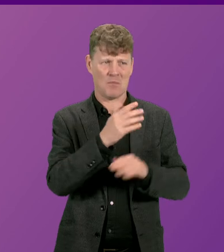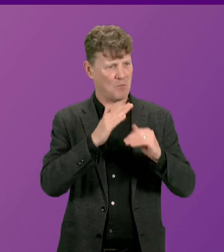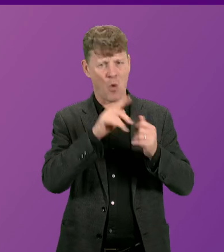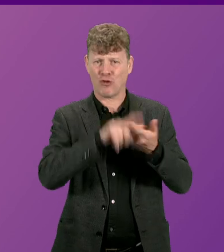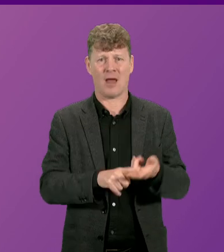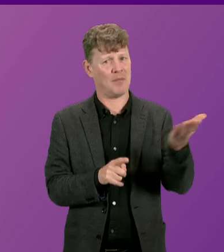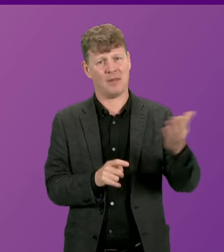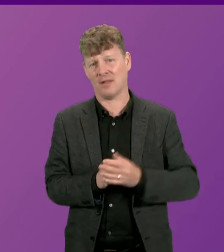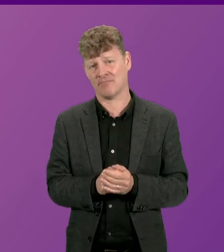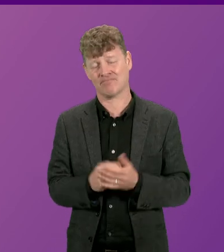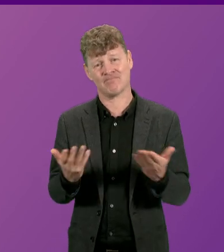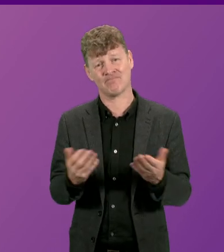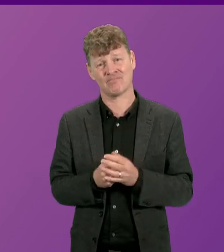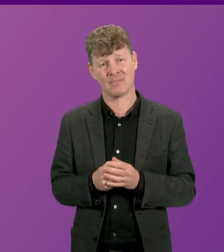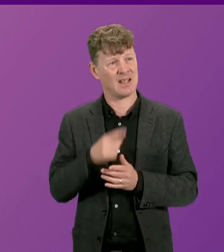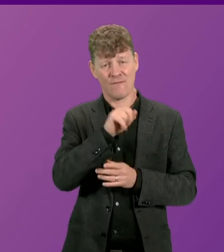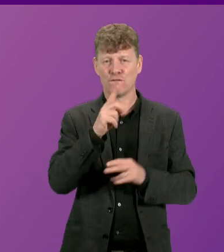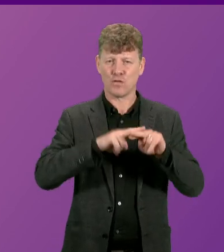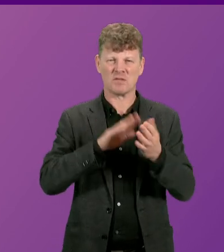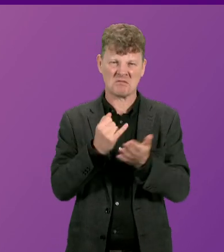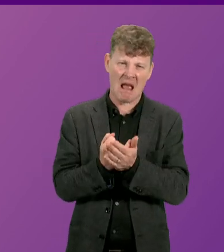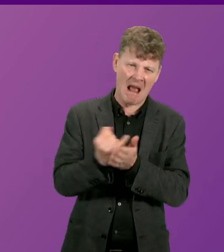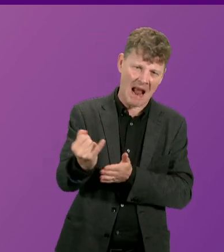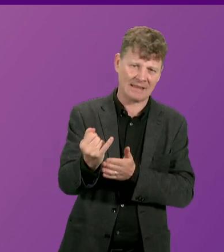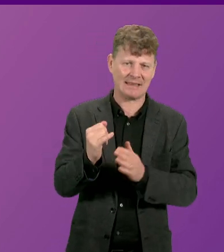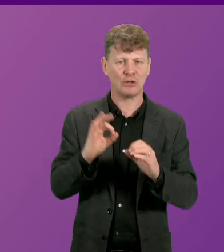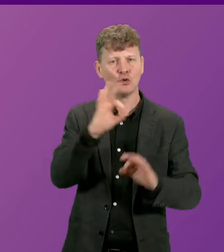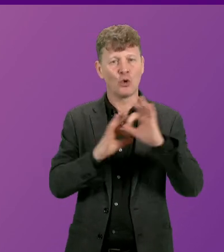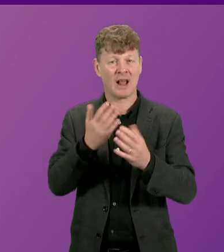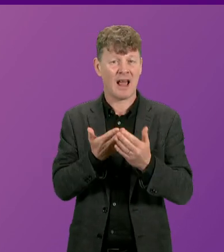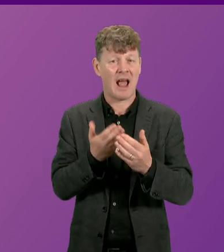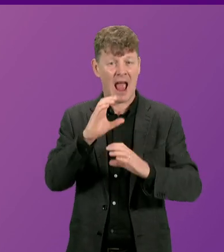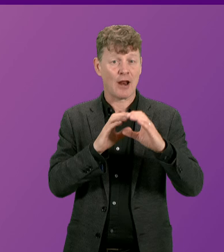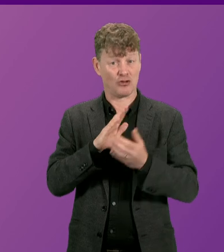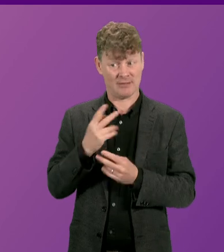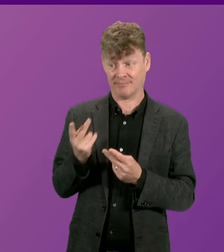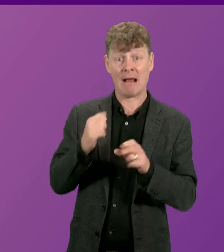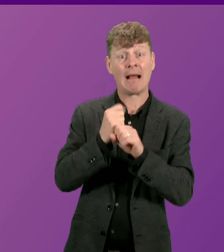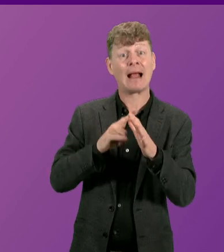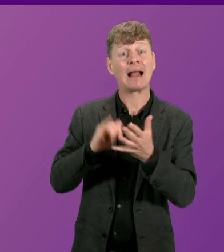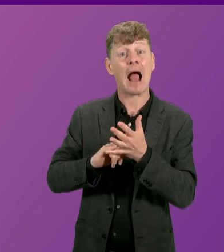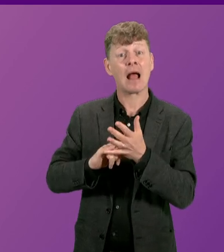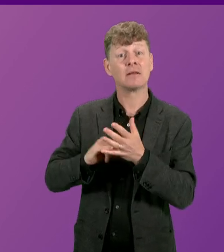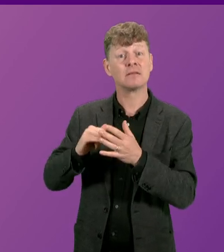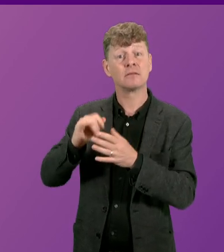First Minister’s anti-nuclear energy stance has seen gas consumption double since 2015,